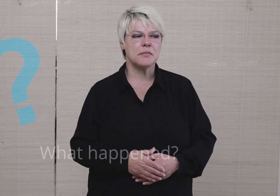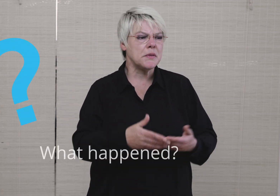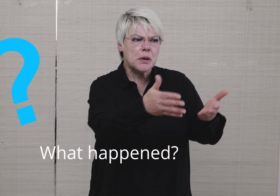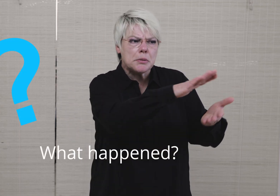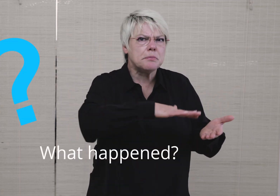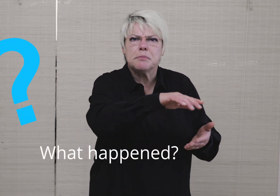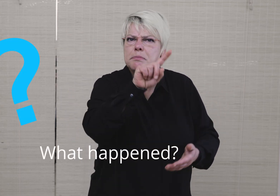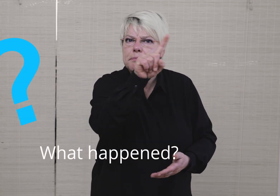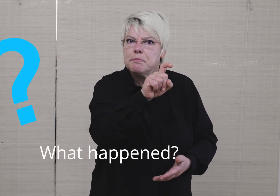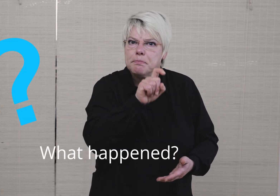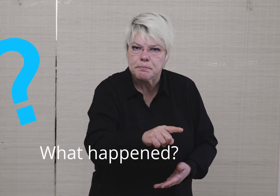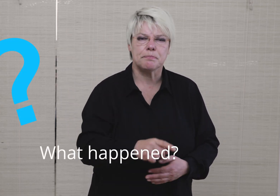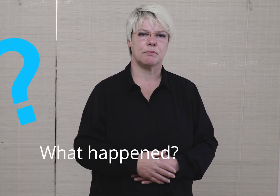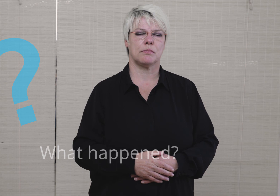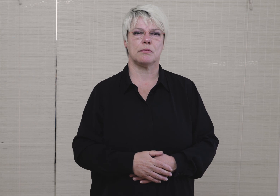What happened